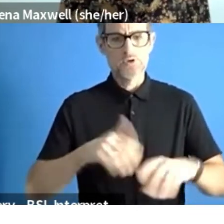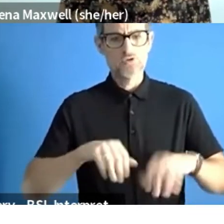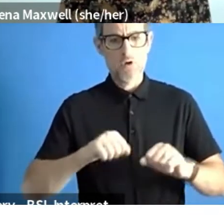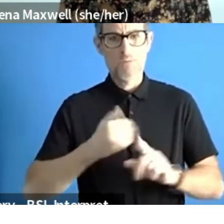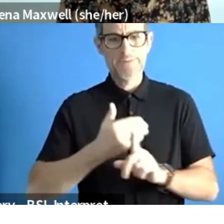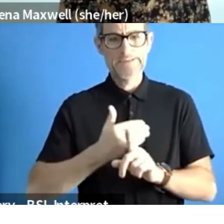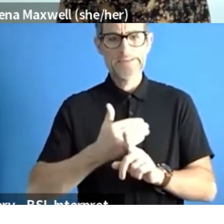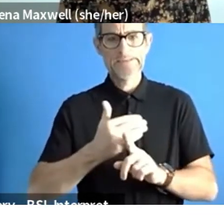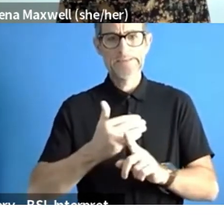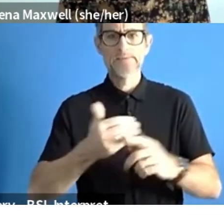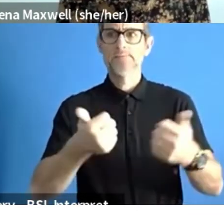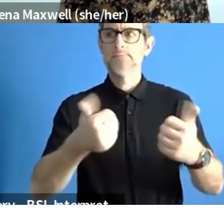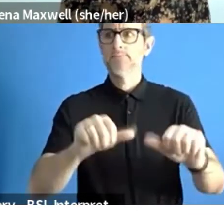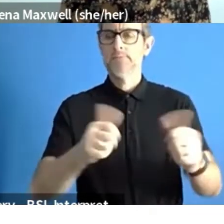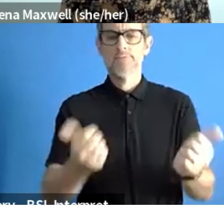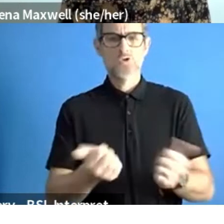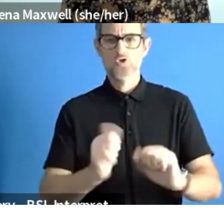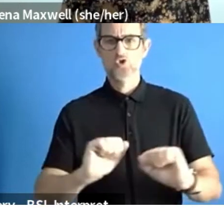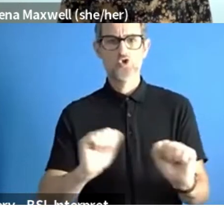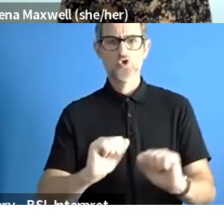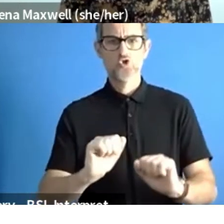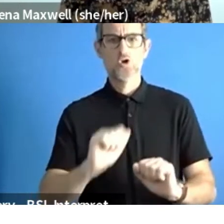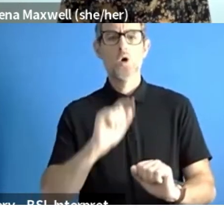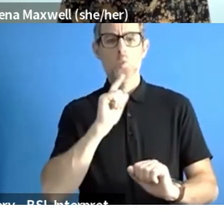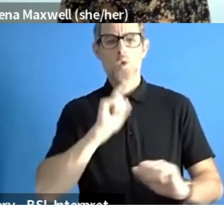It's a journey that we'll continue it isn't